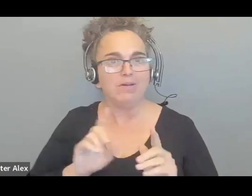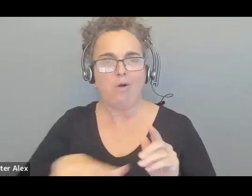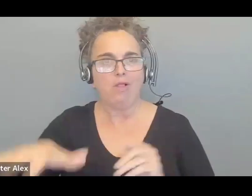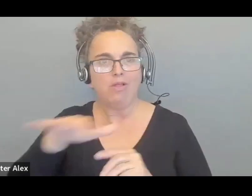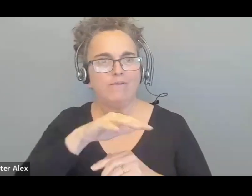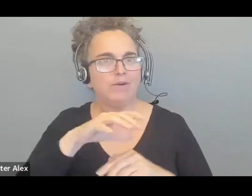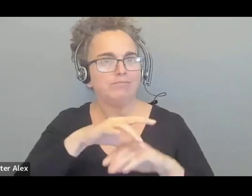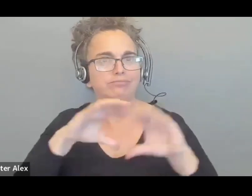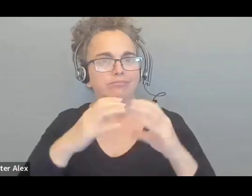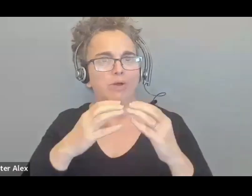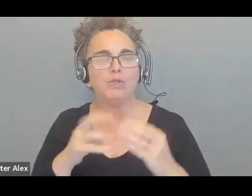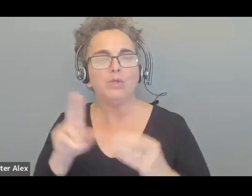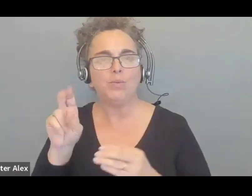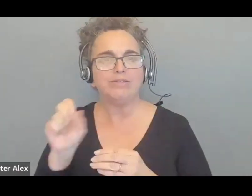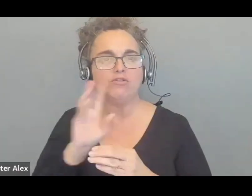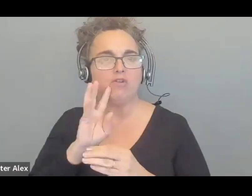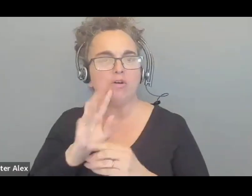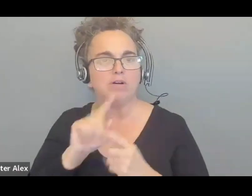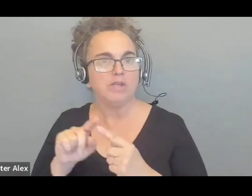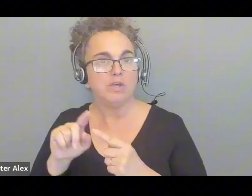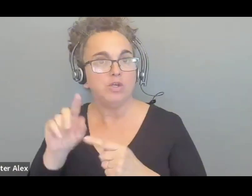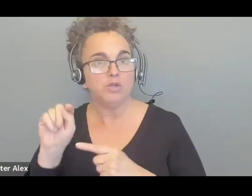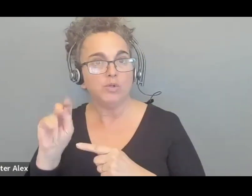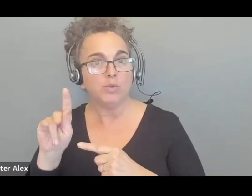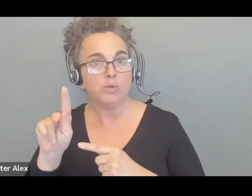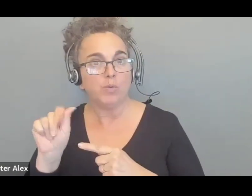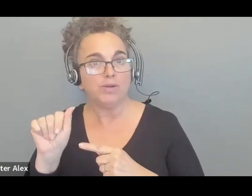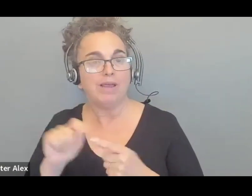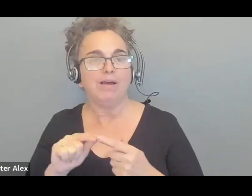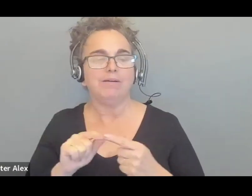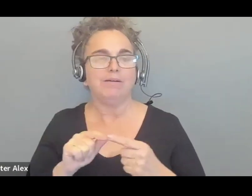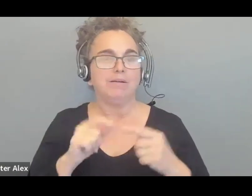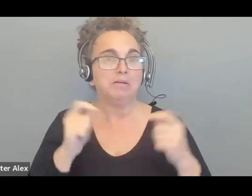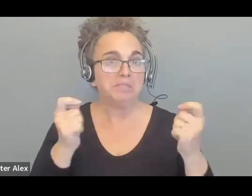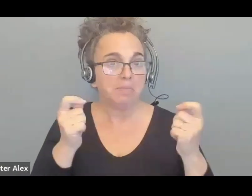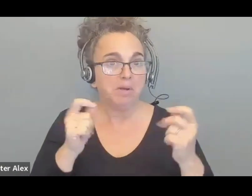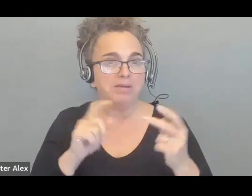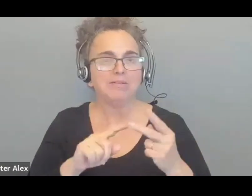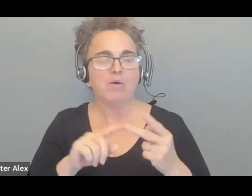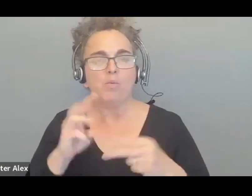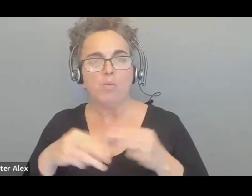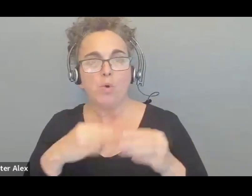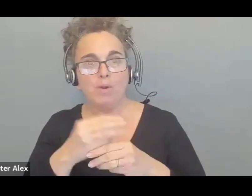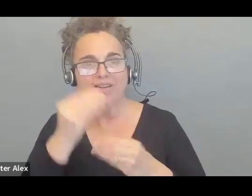Tokyo, Grace Hopper Celebration, Word Information- World Information Architecture,